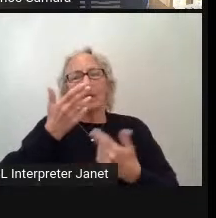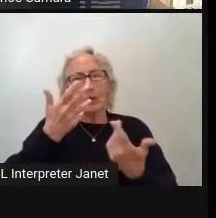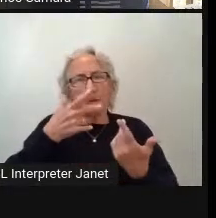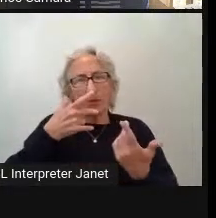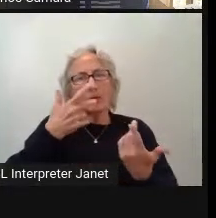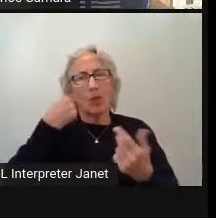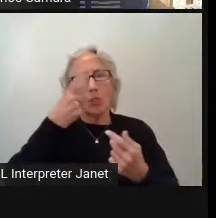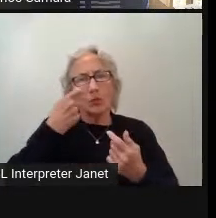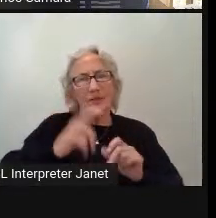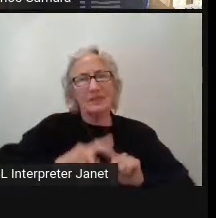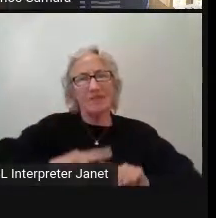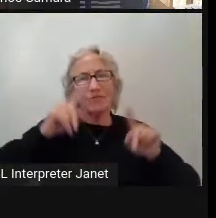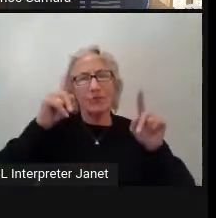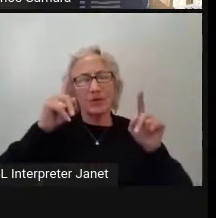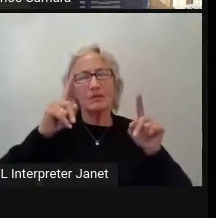everything was moved and we change lots of things and